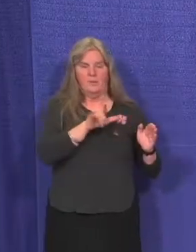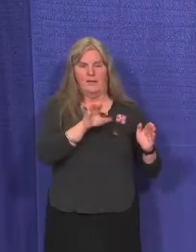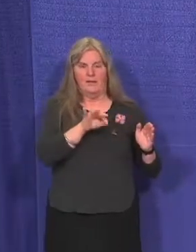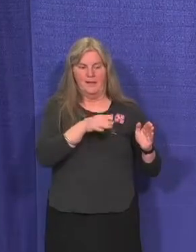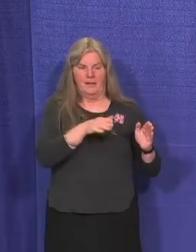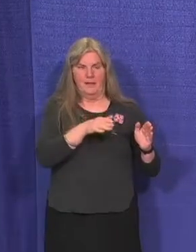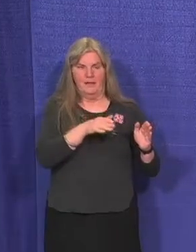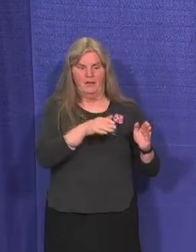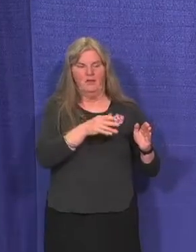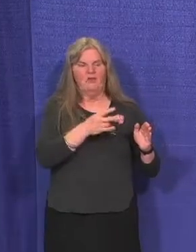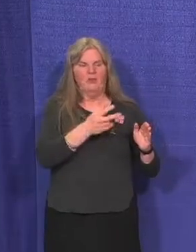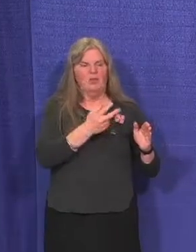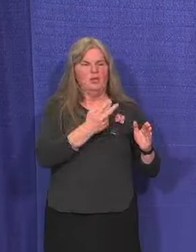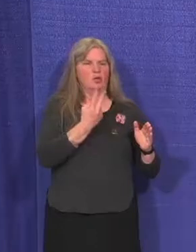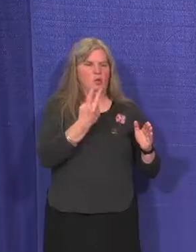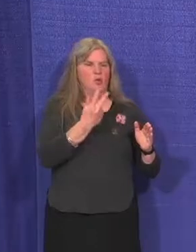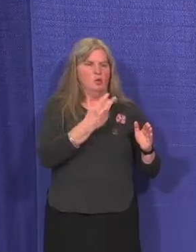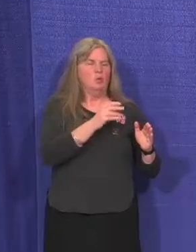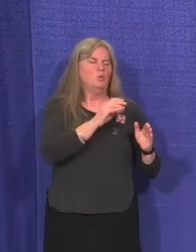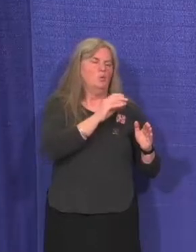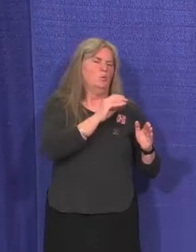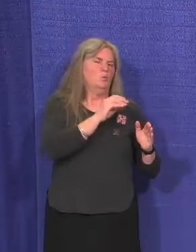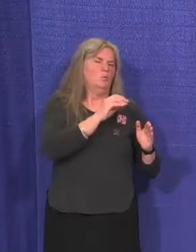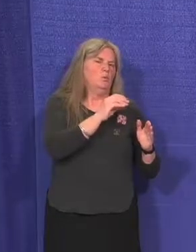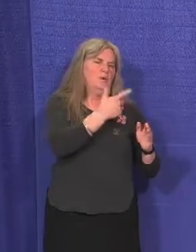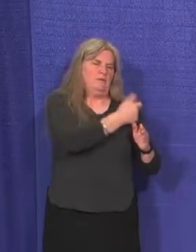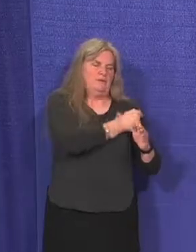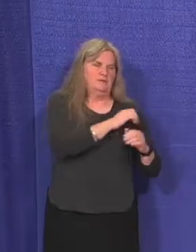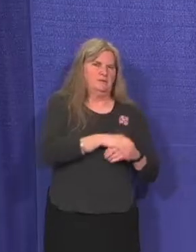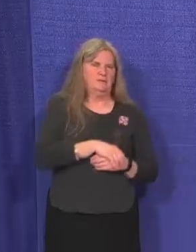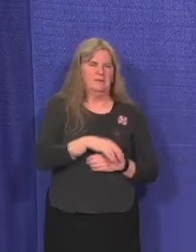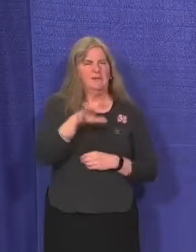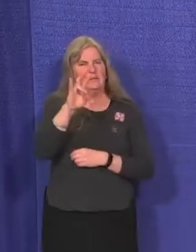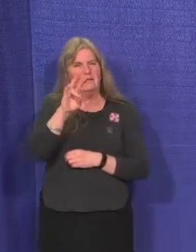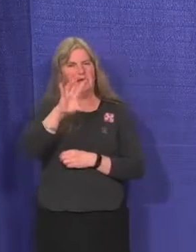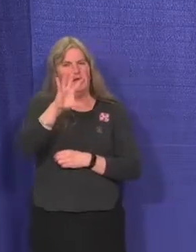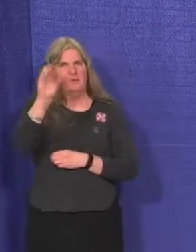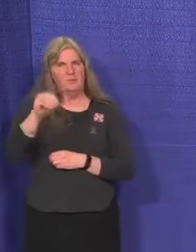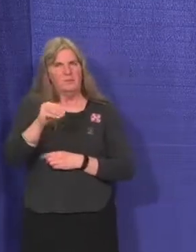62 percent 40 to 49, 56 percent